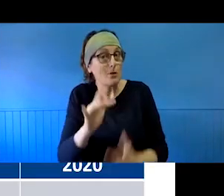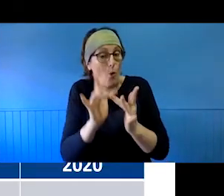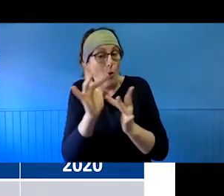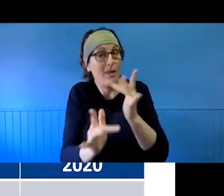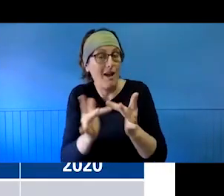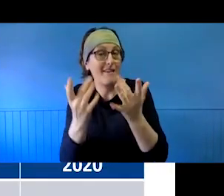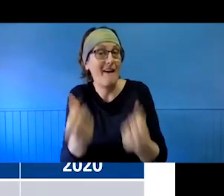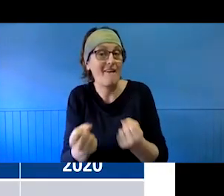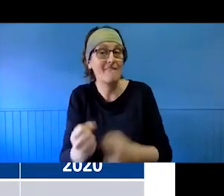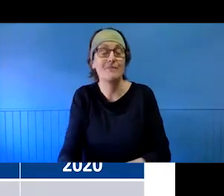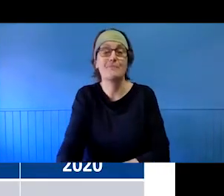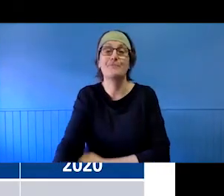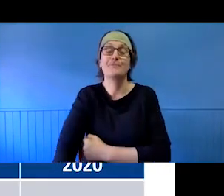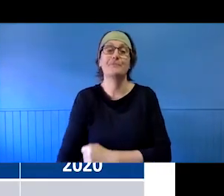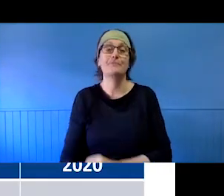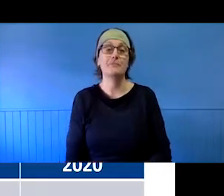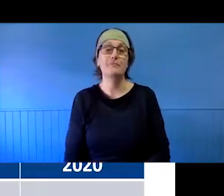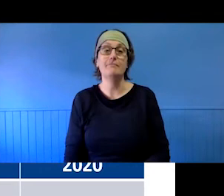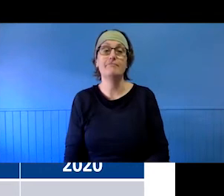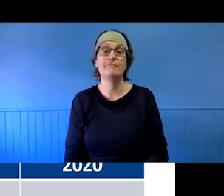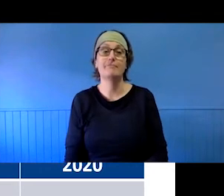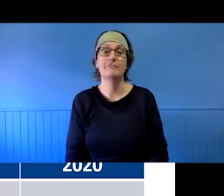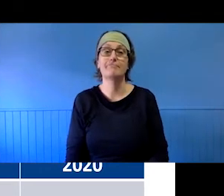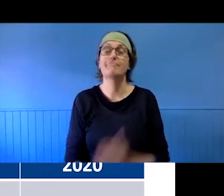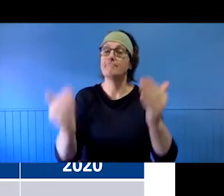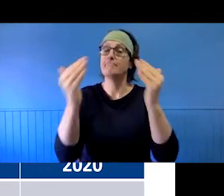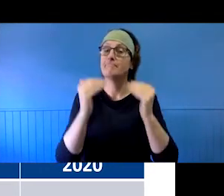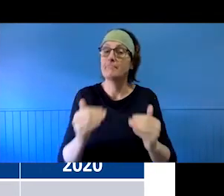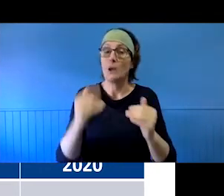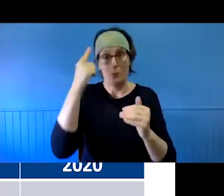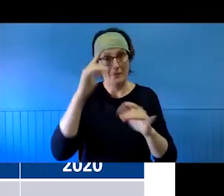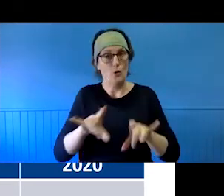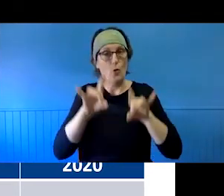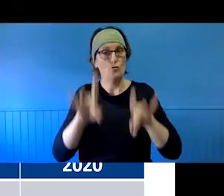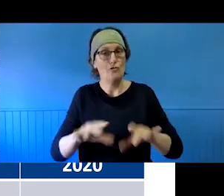forward, I want us to get kind of a lay of the land in the Australian